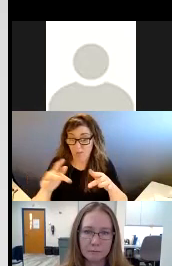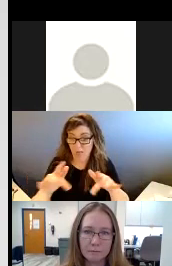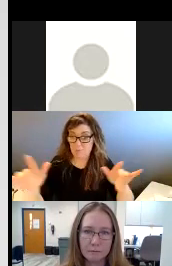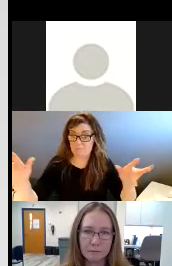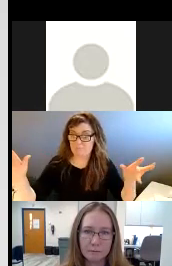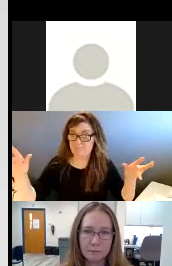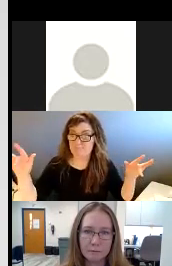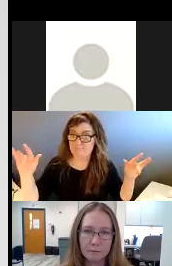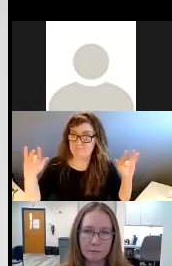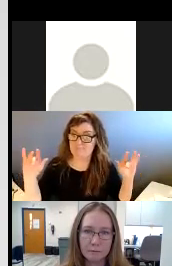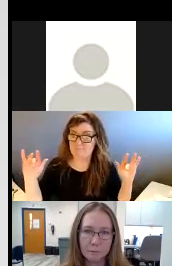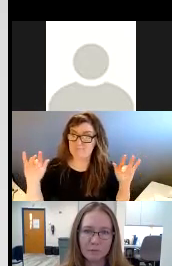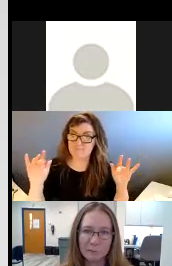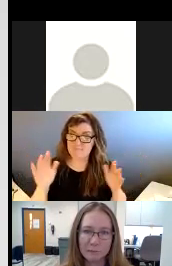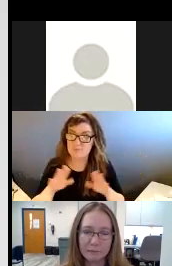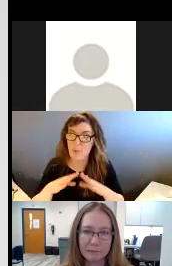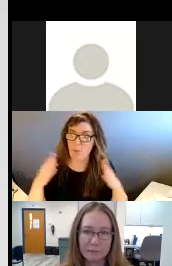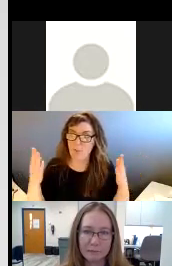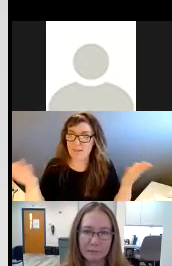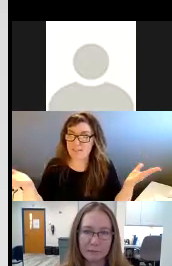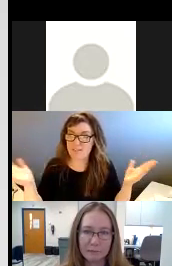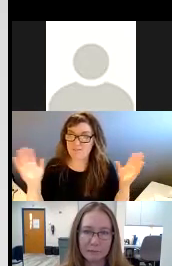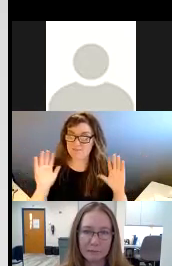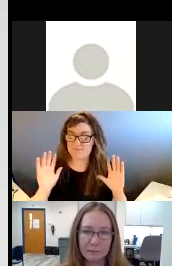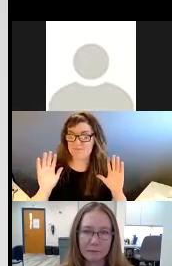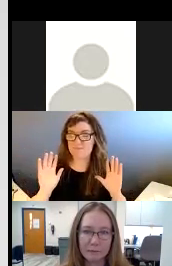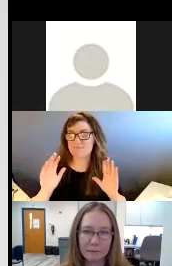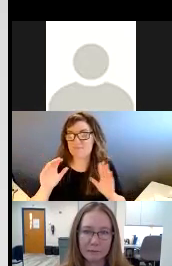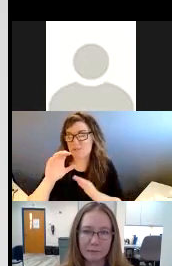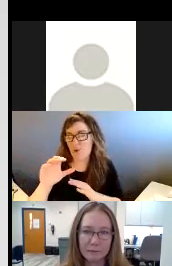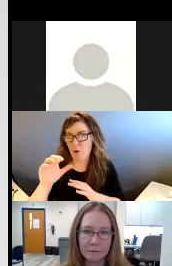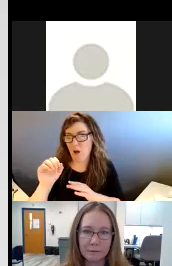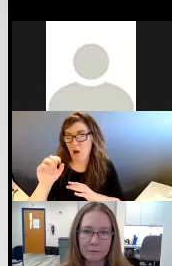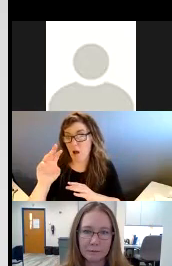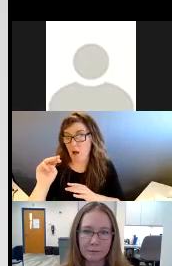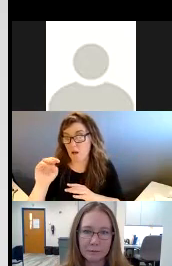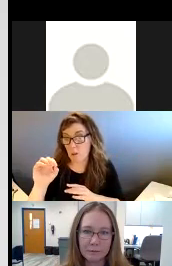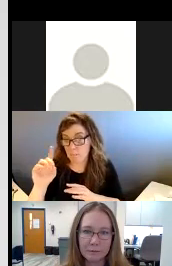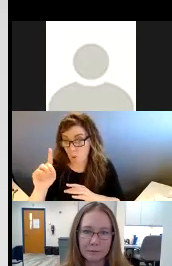THEY COULD BE ABLE TO GET A COMMODE CHAIR OVER THE TOILET, IF NEED BE, GET THE DOOR OPEN SO THE CHAIR